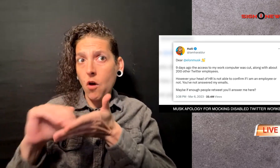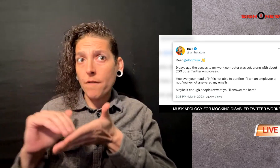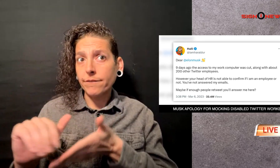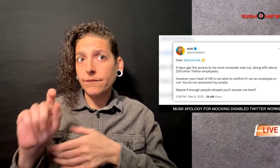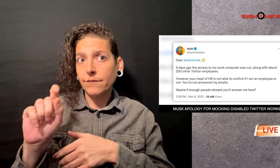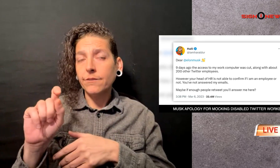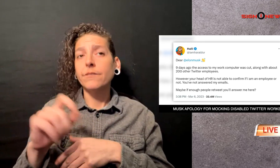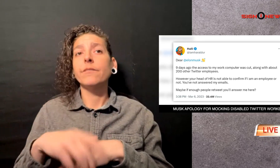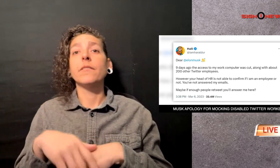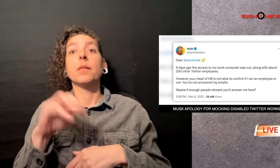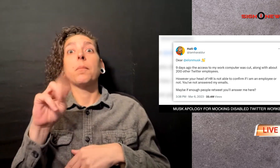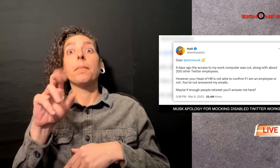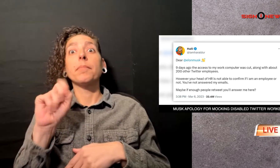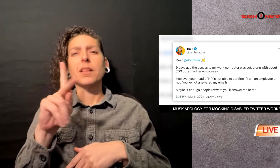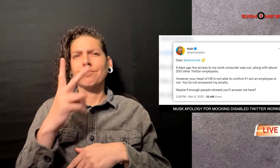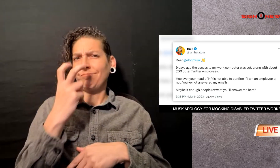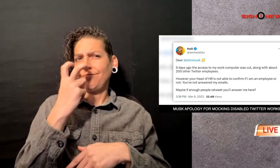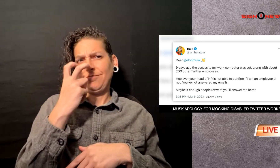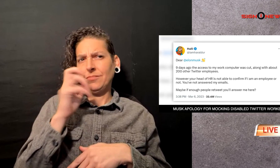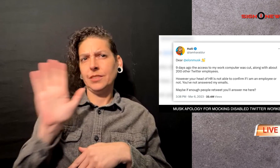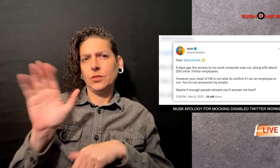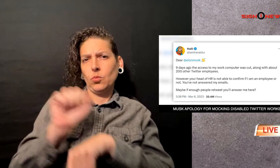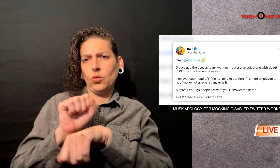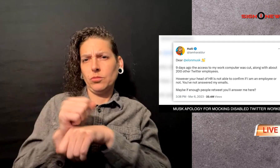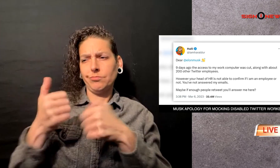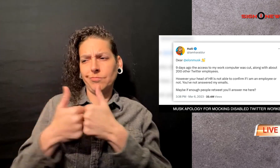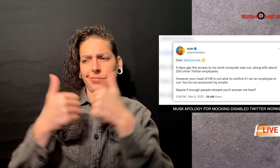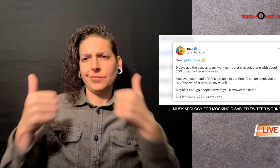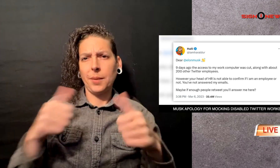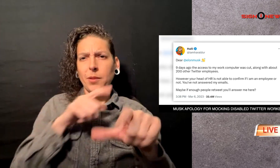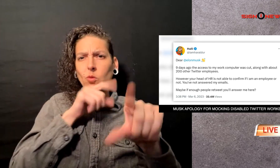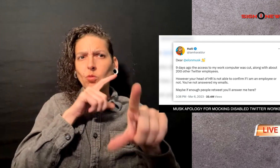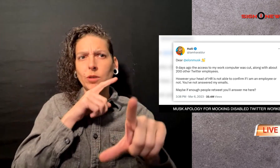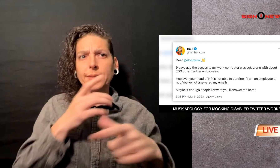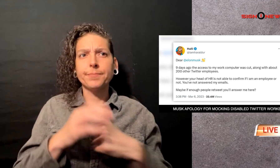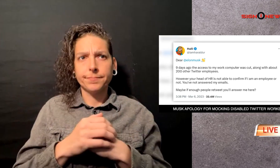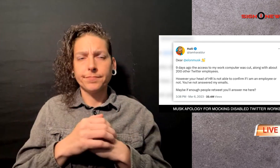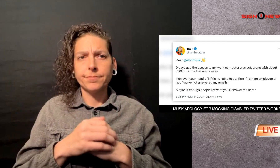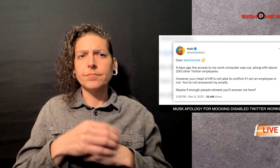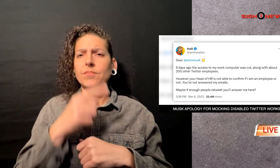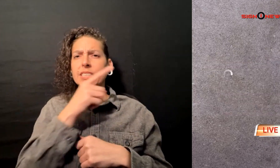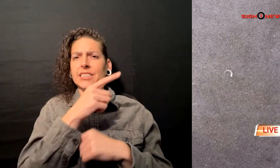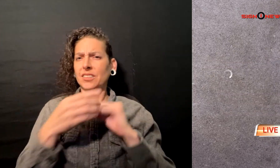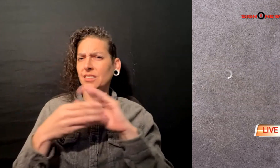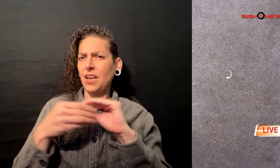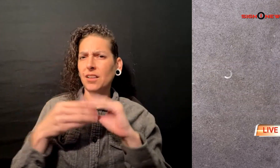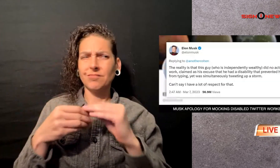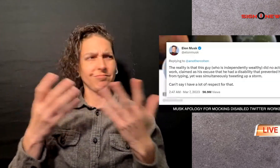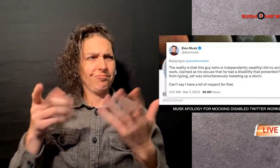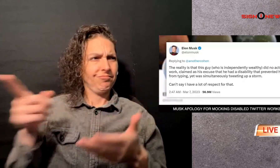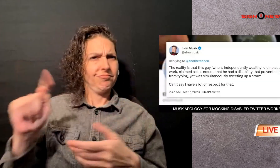Musk doubted his work in a separate tweet he said Thorleifsson quote